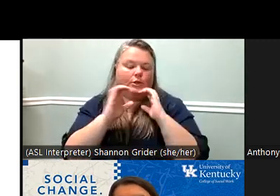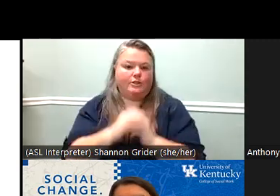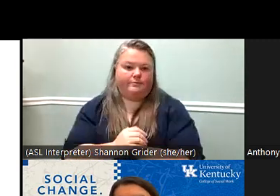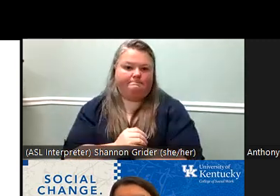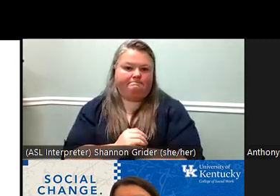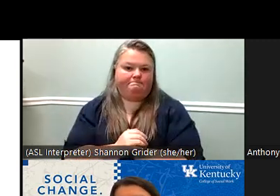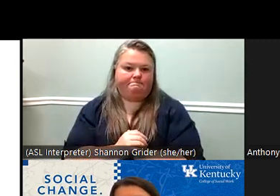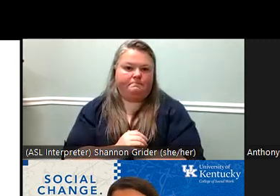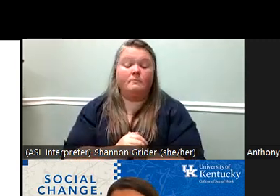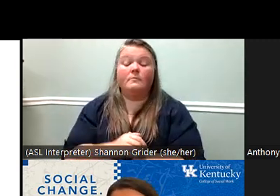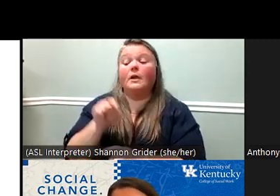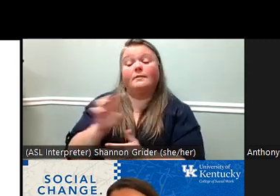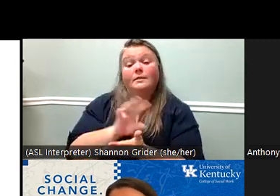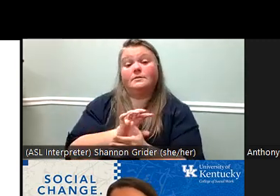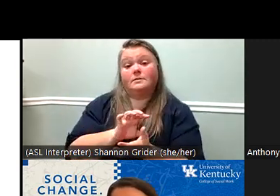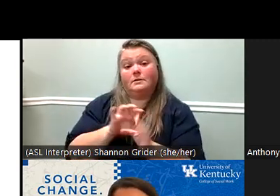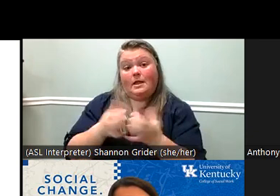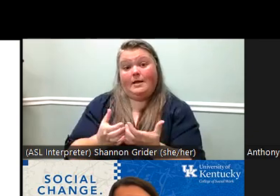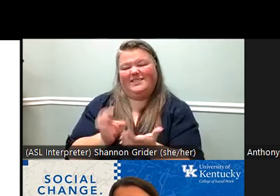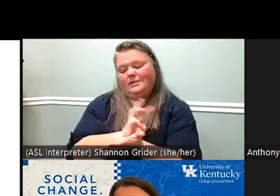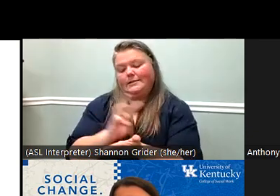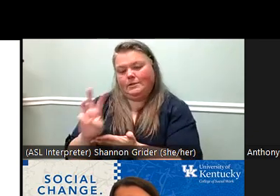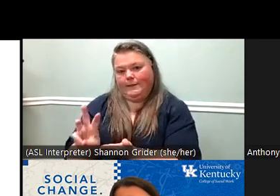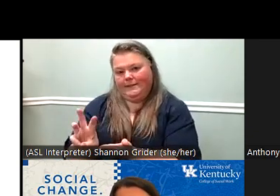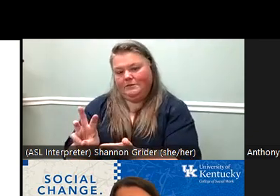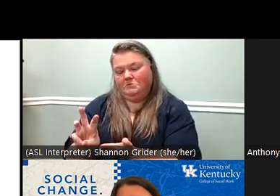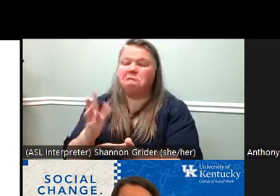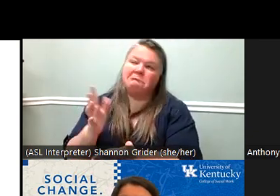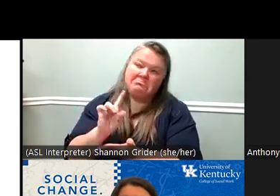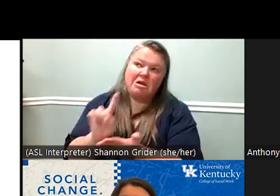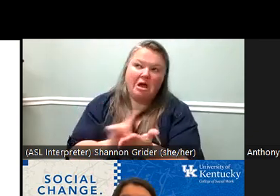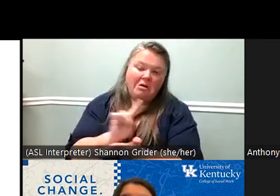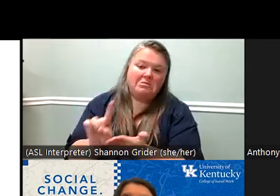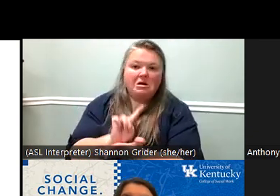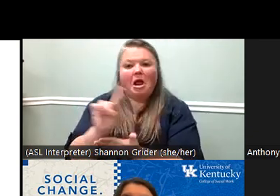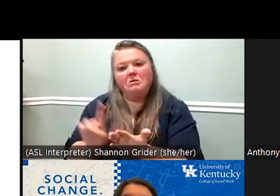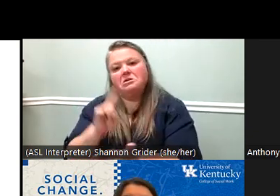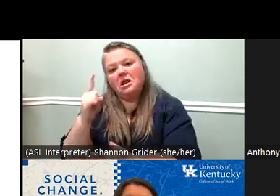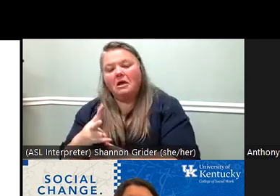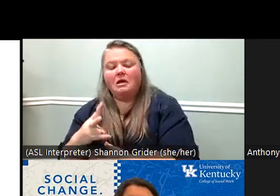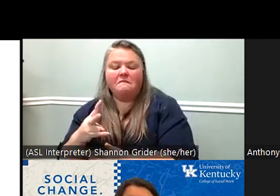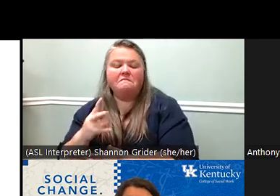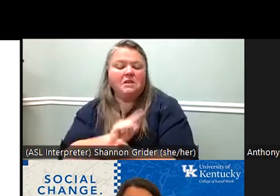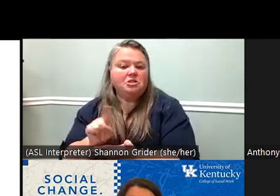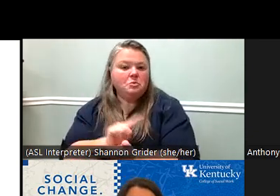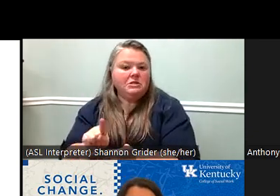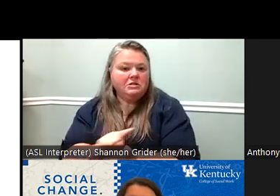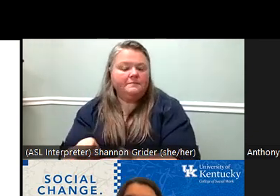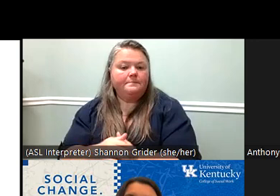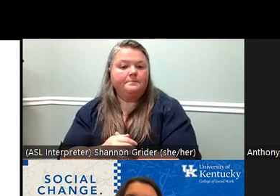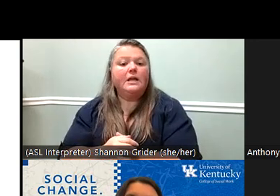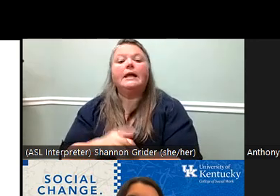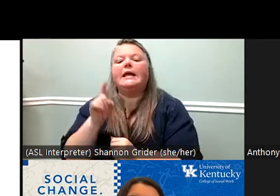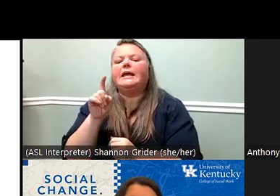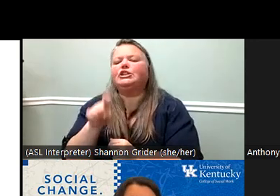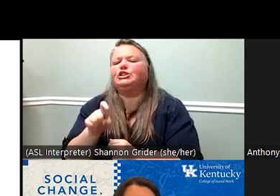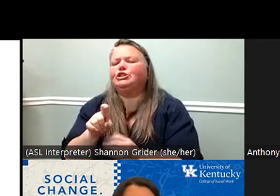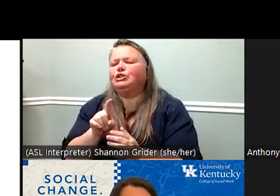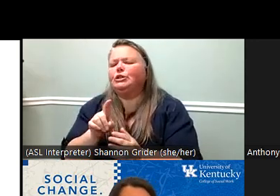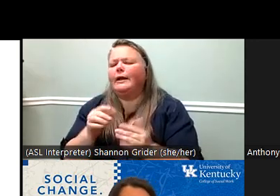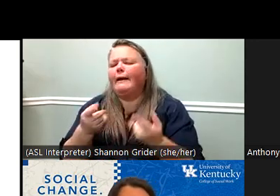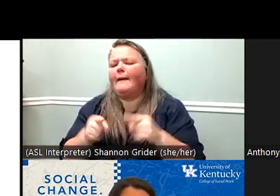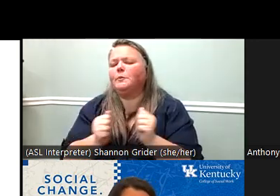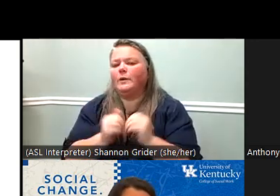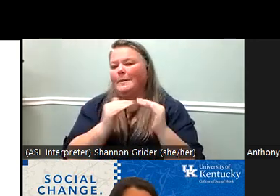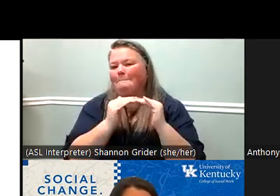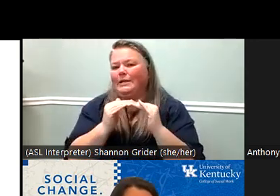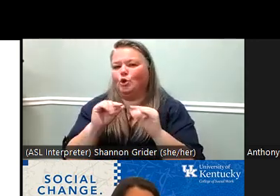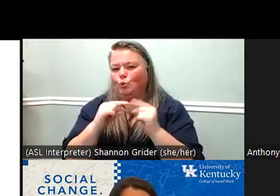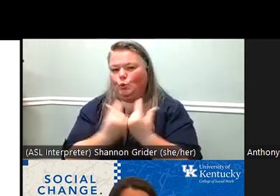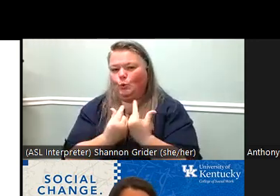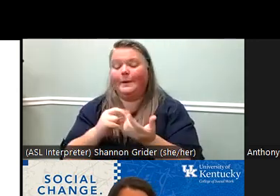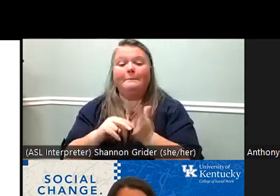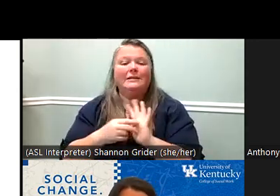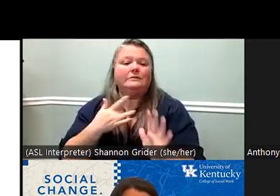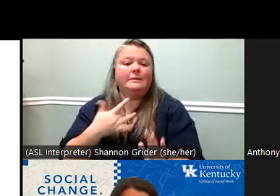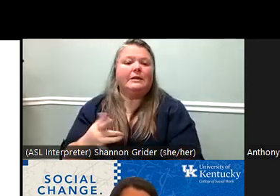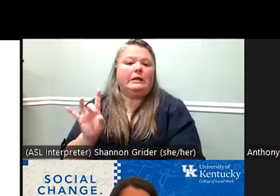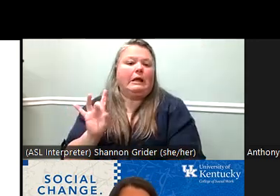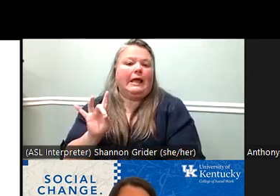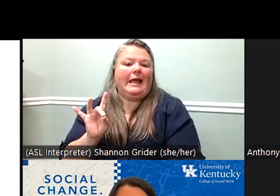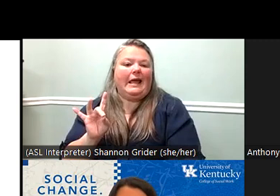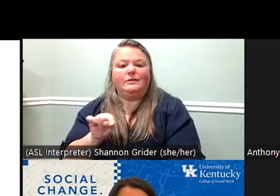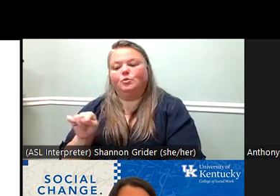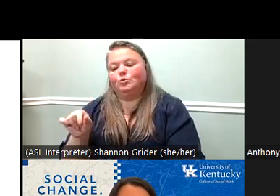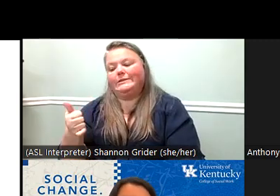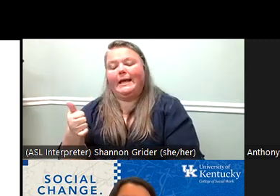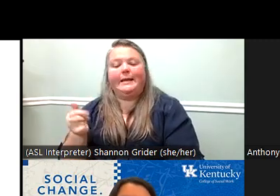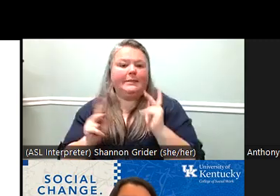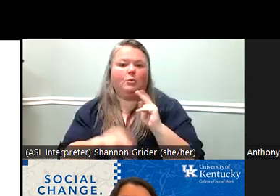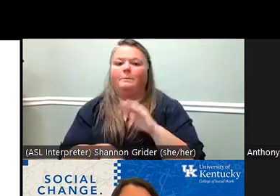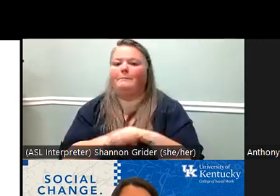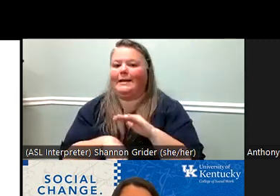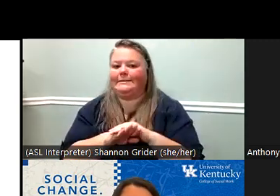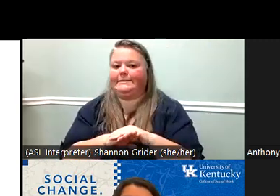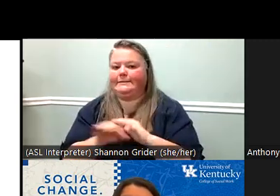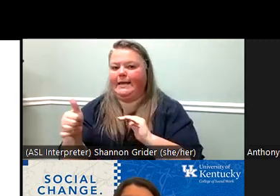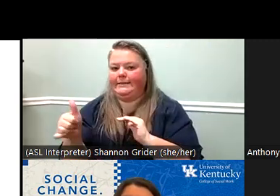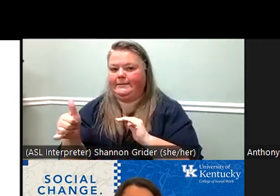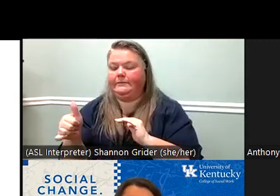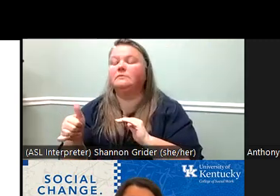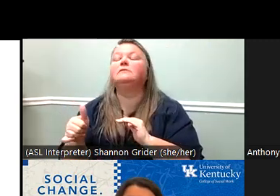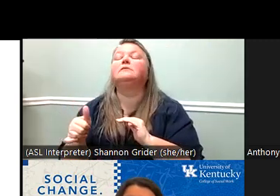DOING. THE SECOND MODULE IS WE GIVE SOME TIPS ON STRENGTHENING MENTAL HEALTH AS WELL AS HOW TO WORK WITH MENTAL HEALTH PROVIDERS TO HELP INCREASE COMMUNICATION ACCESS.